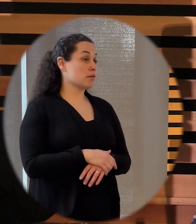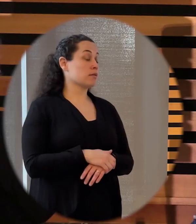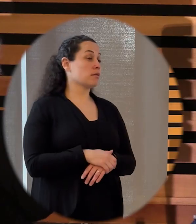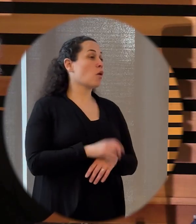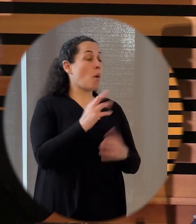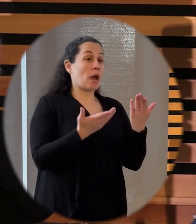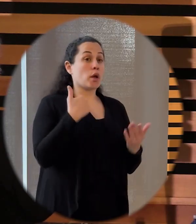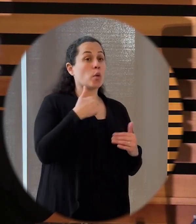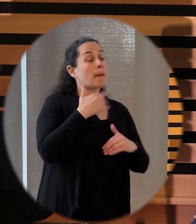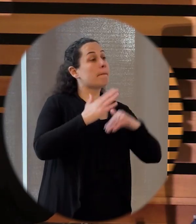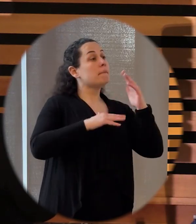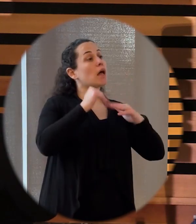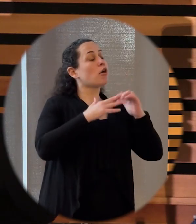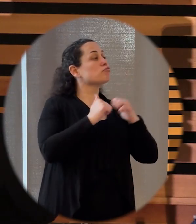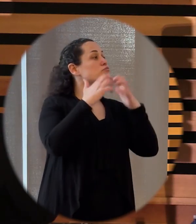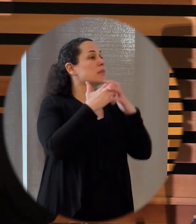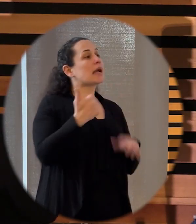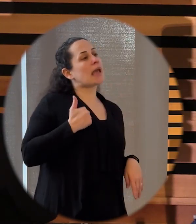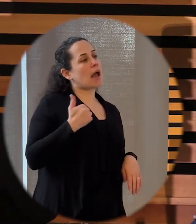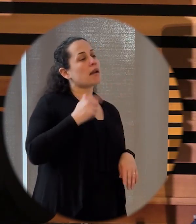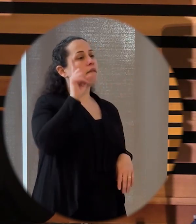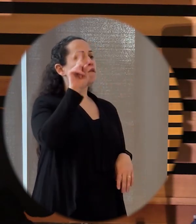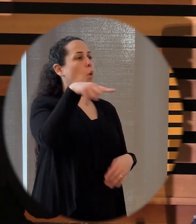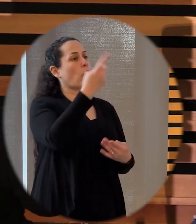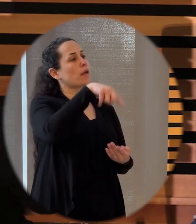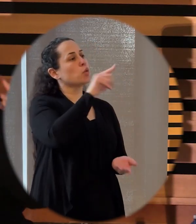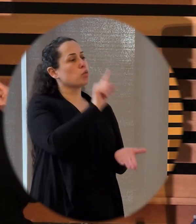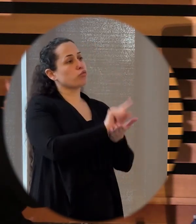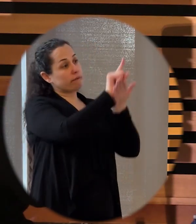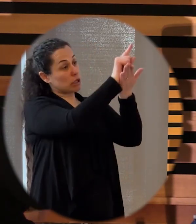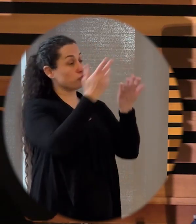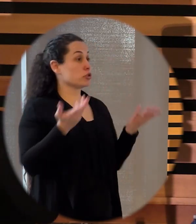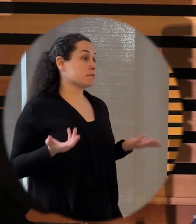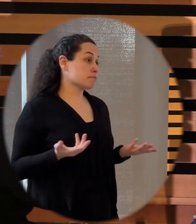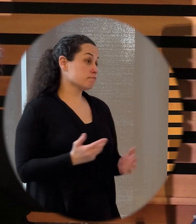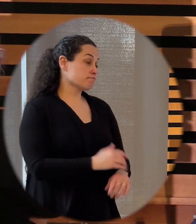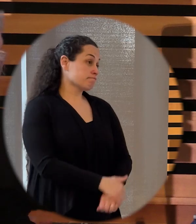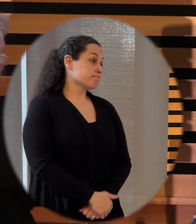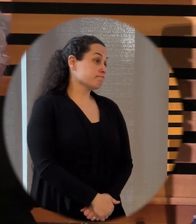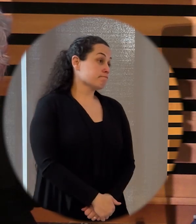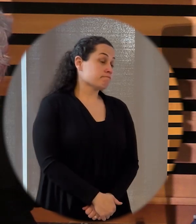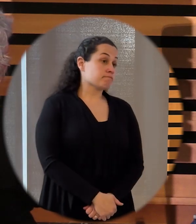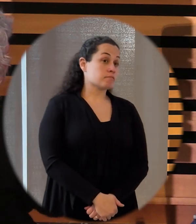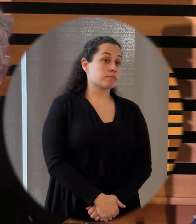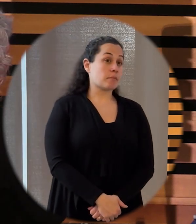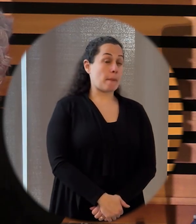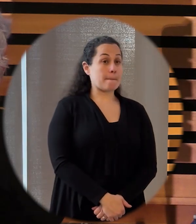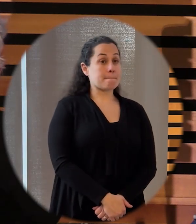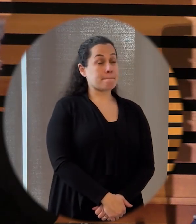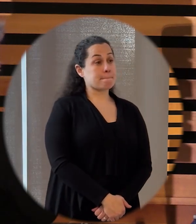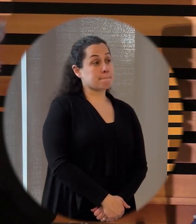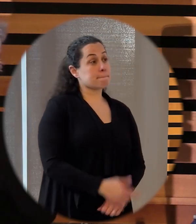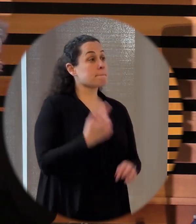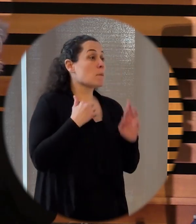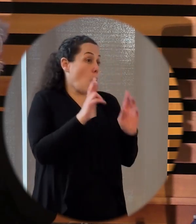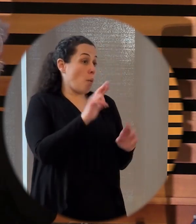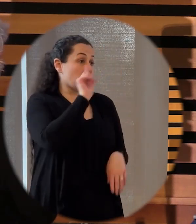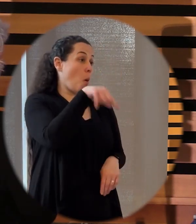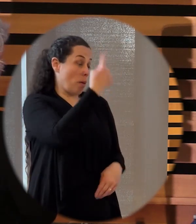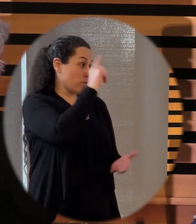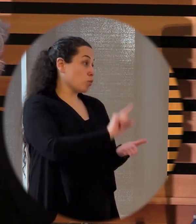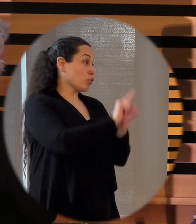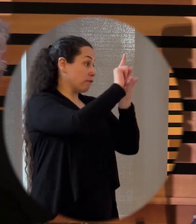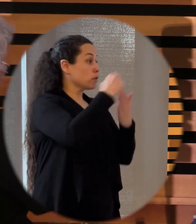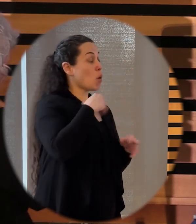or are we building a Canada for the privileged only? And I would hope that that is not the case,